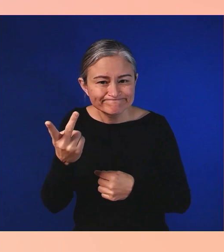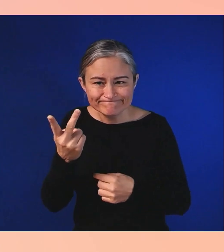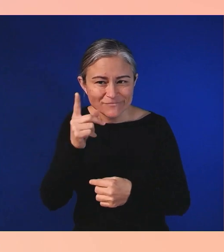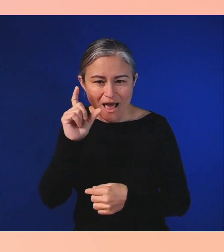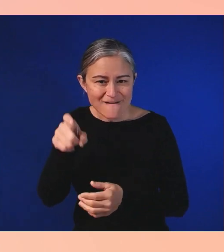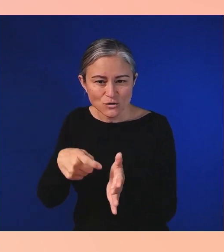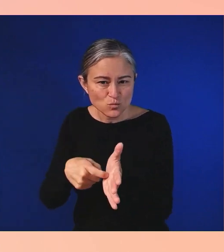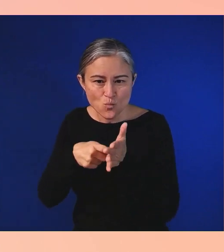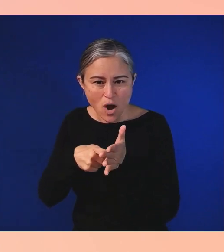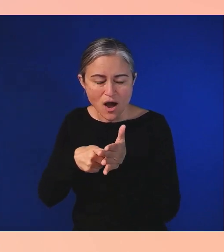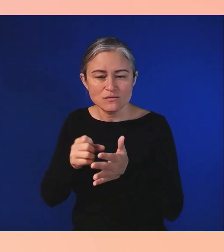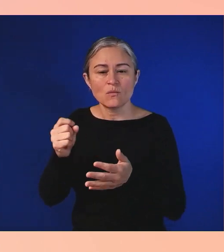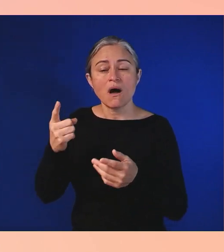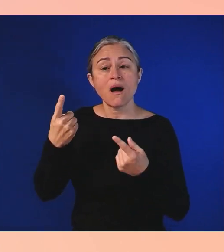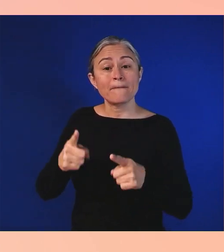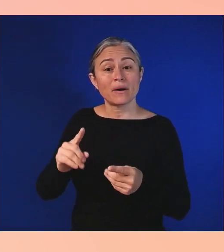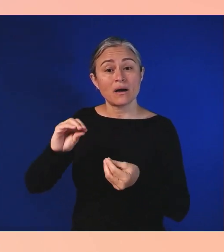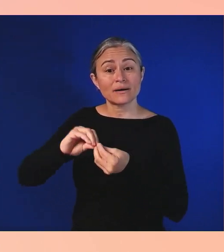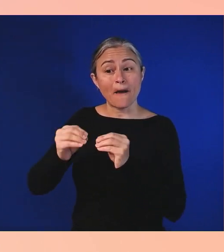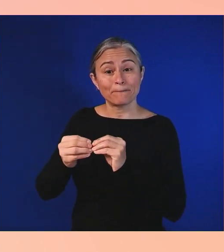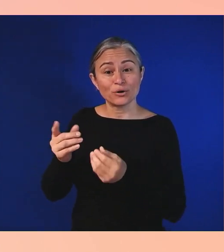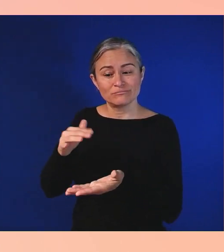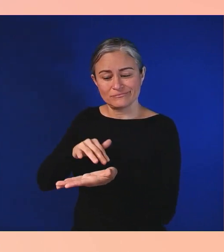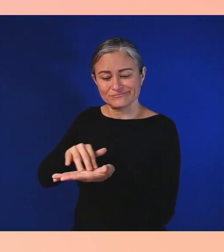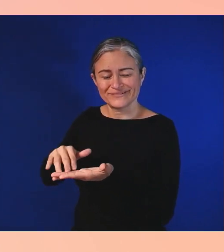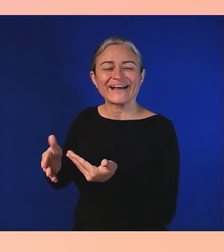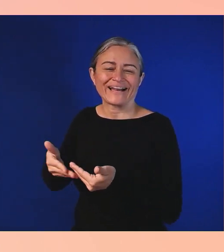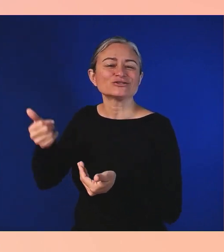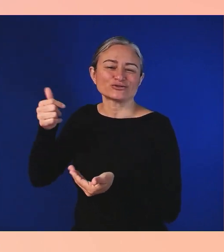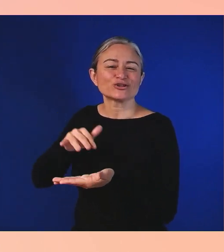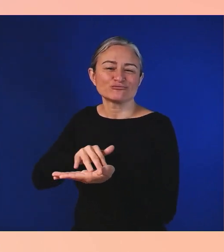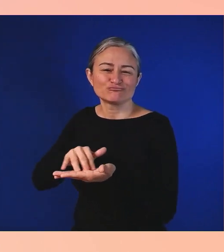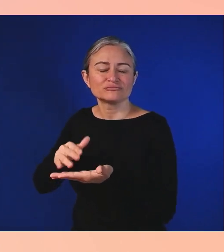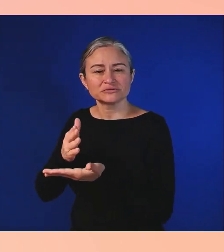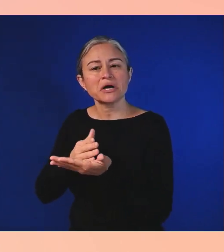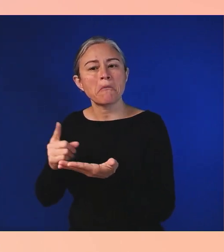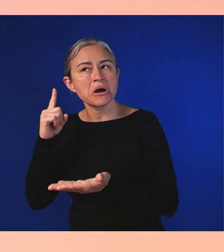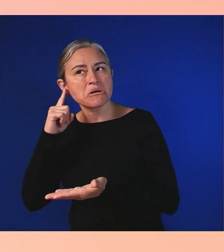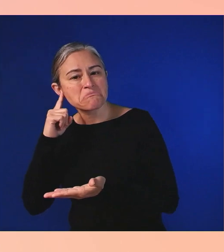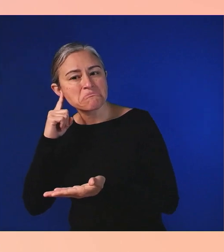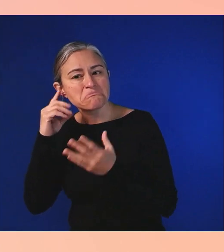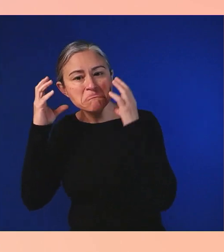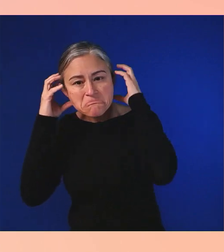Audio cues create an additional layer of information I need to listen to.